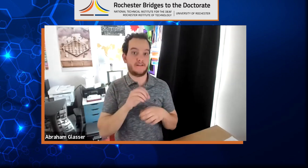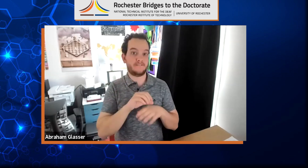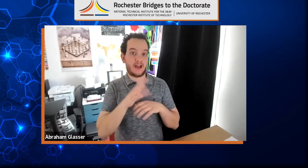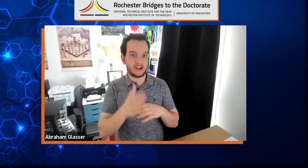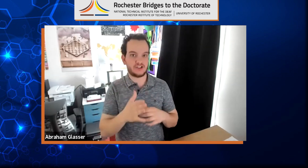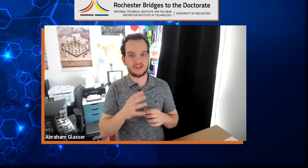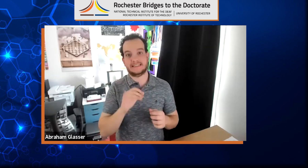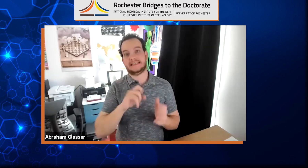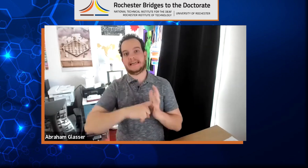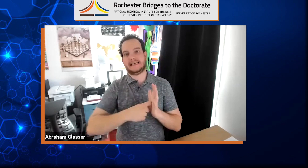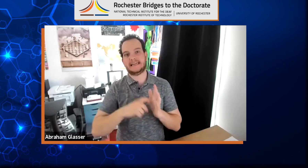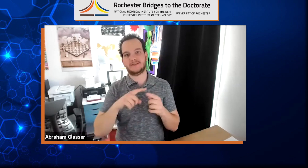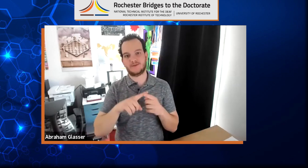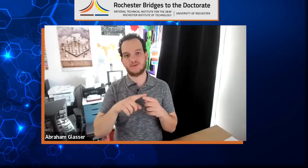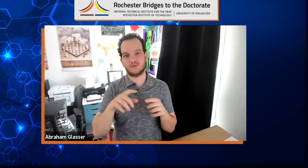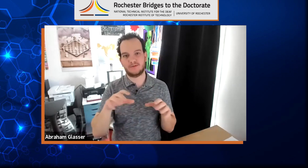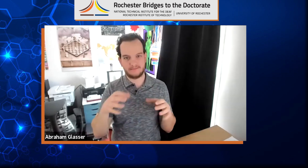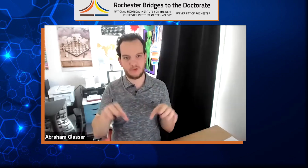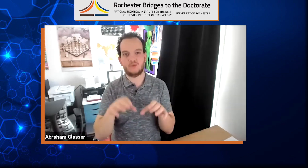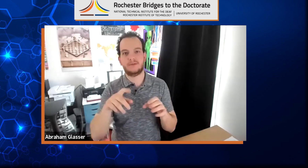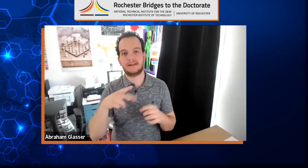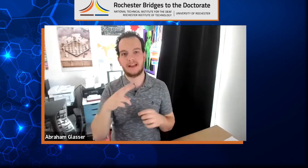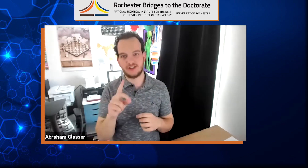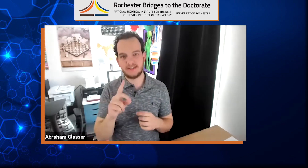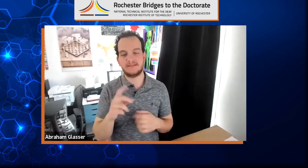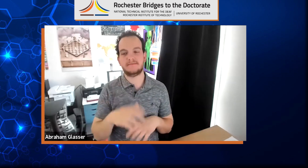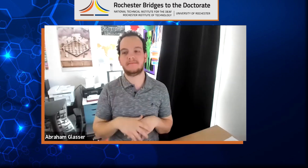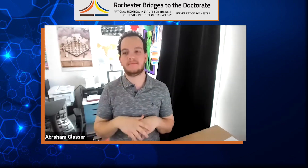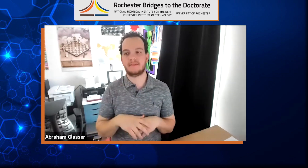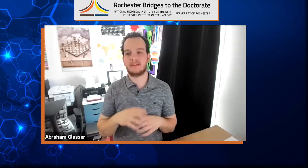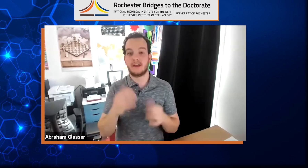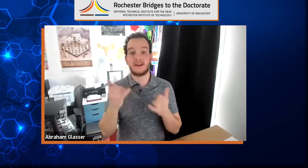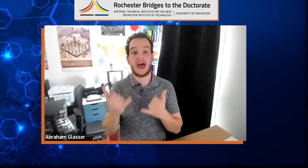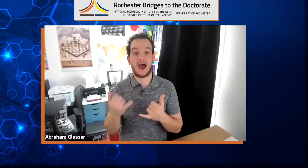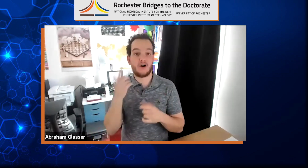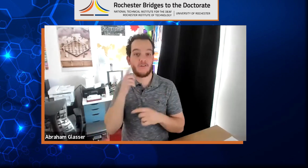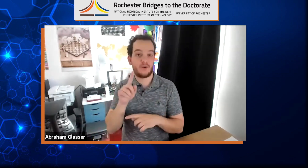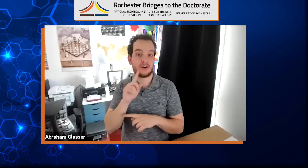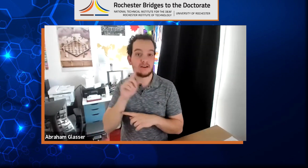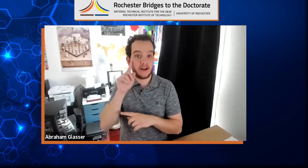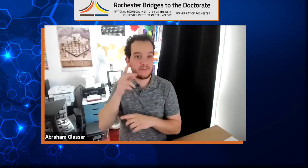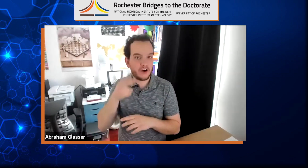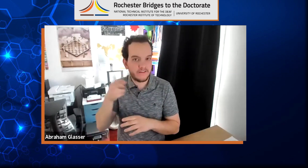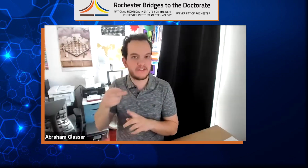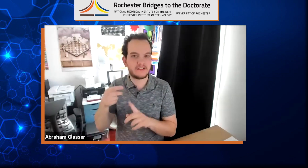Having a good advisor is key to doing your Ph.D.